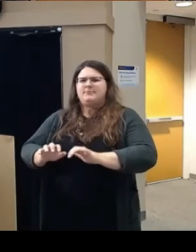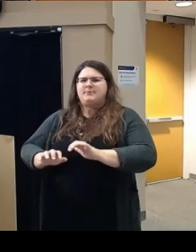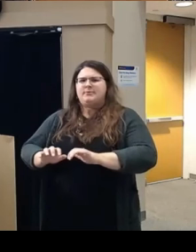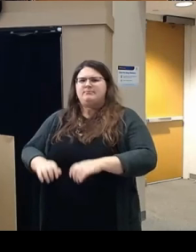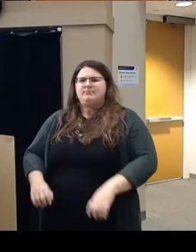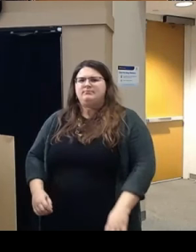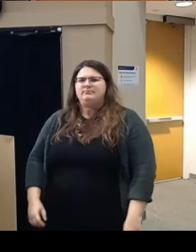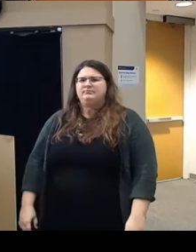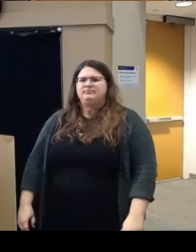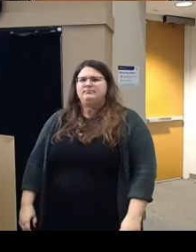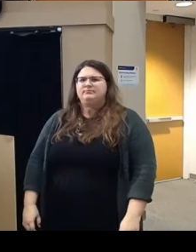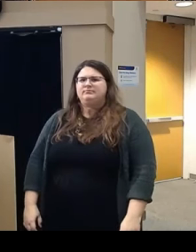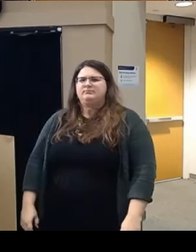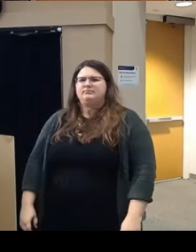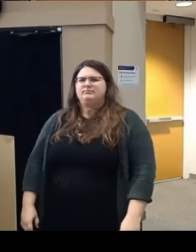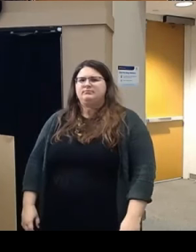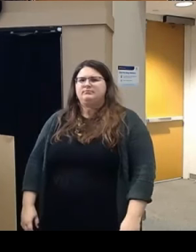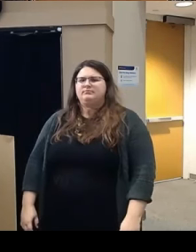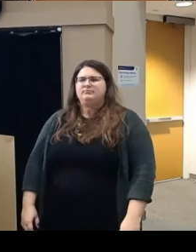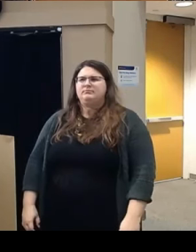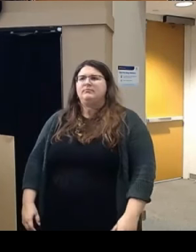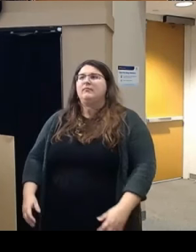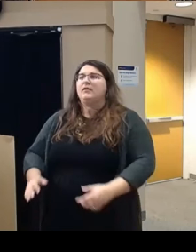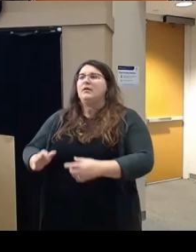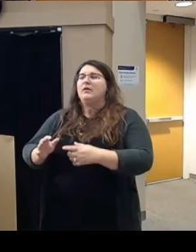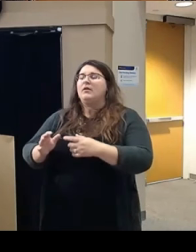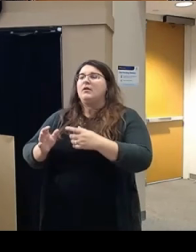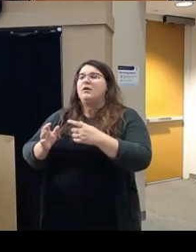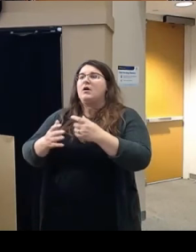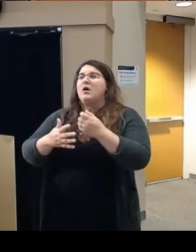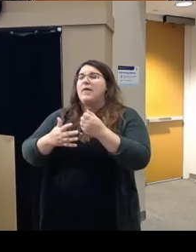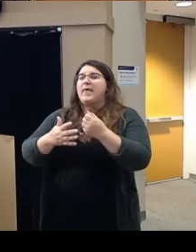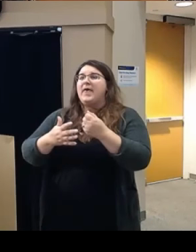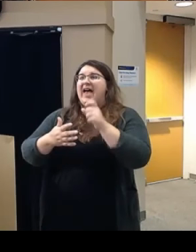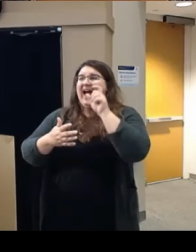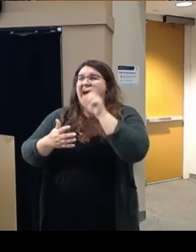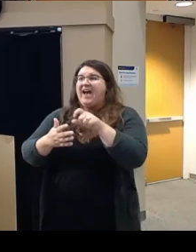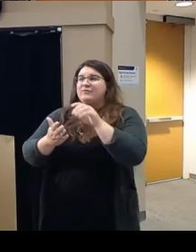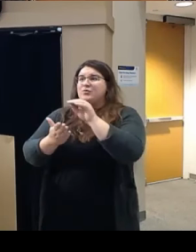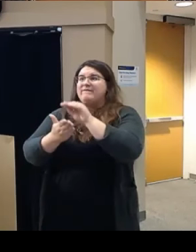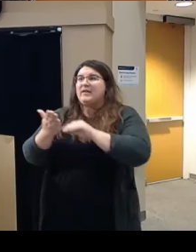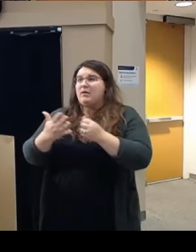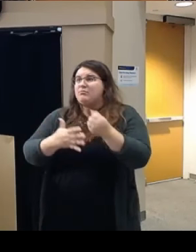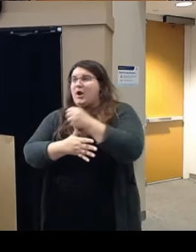but we are not requiring any terms of any kind of priority or frequency as in the kit plan so